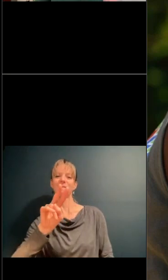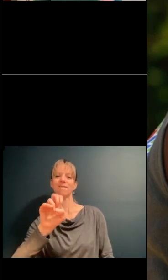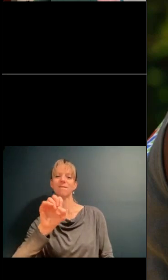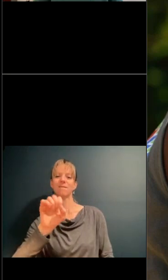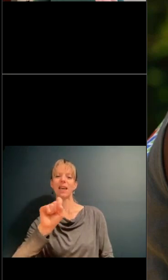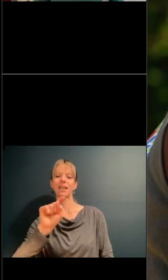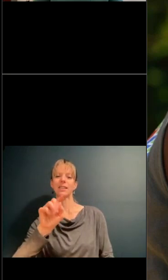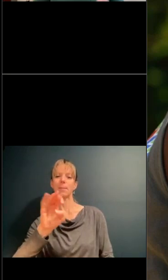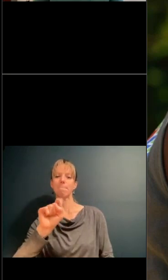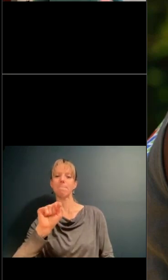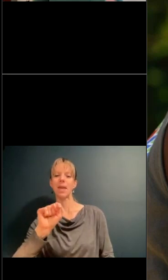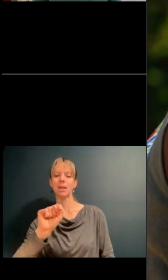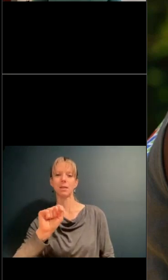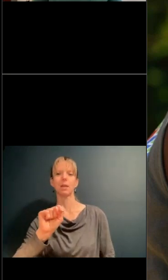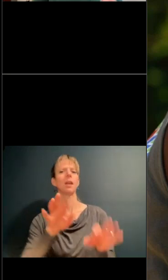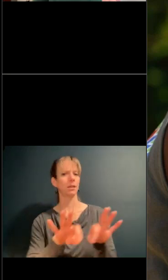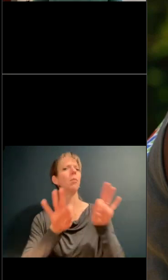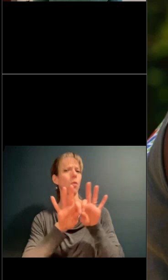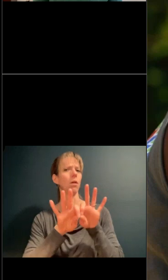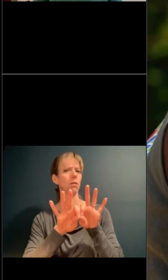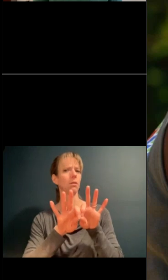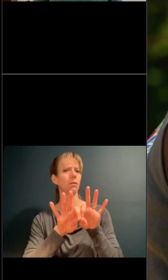This is actually what makes participation possible.